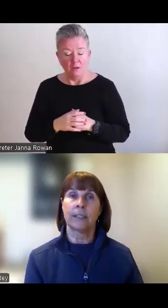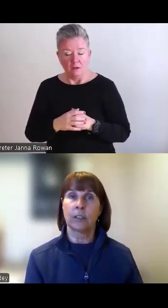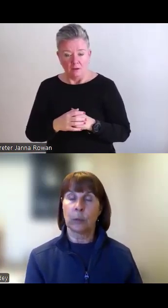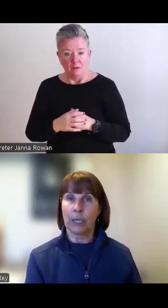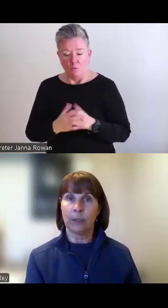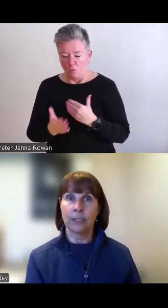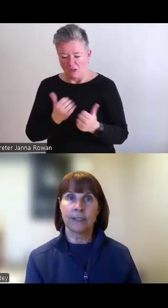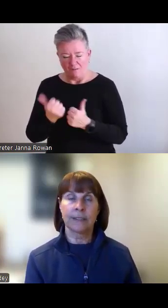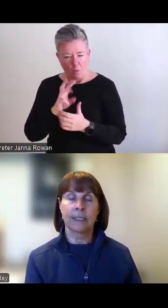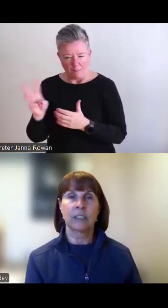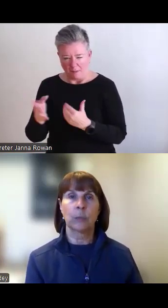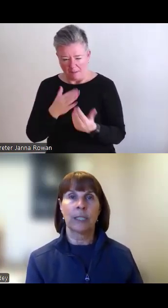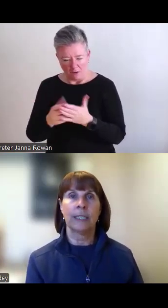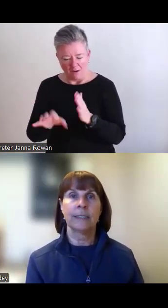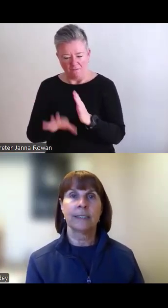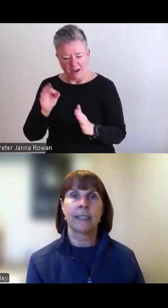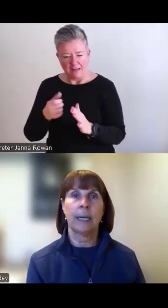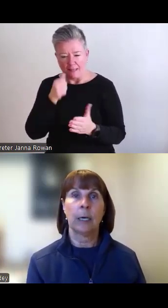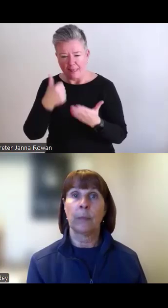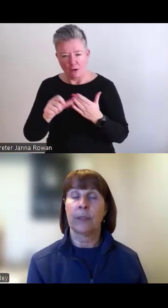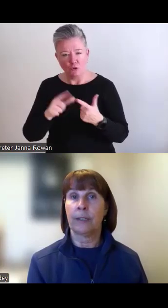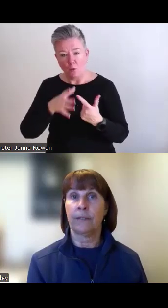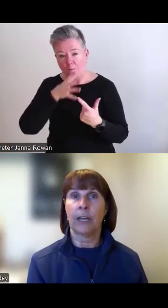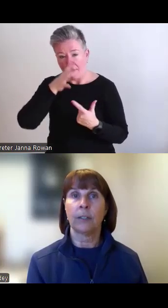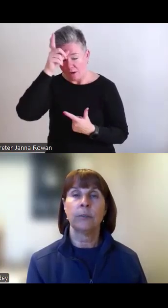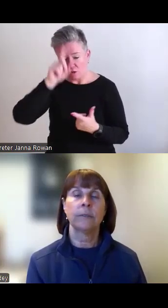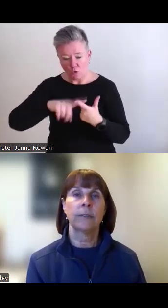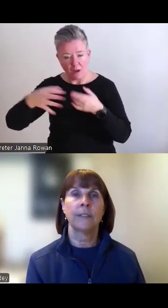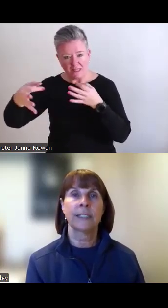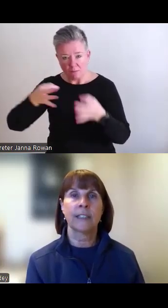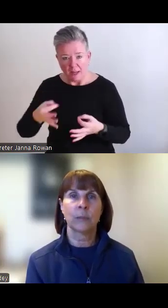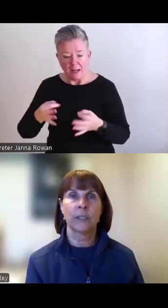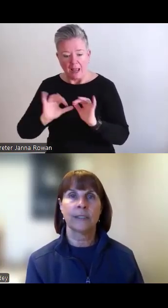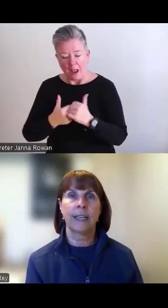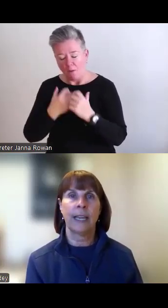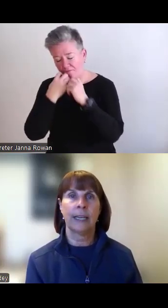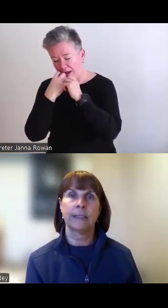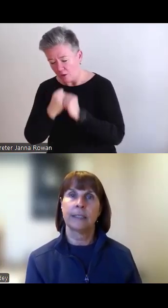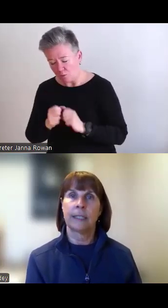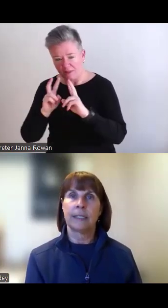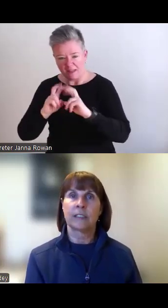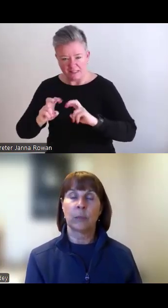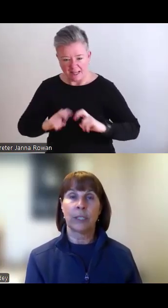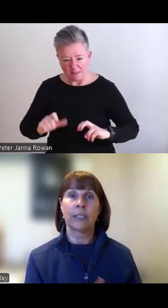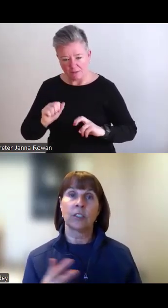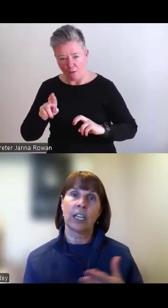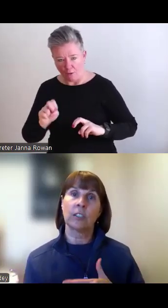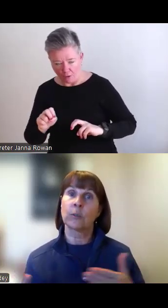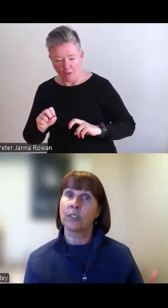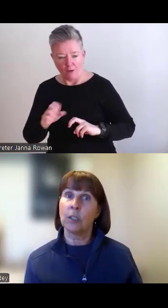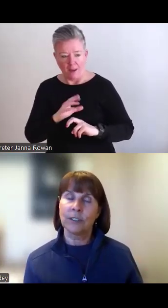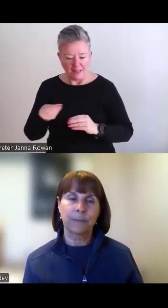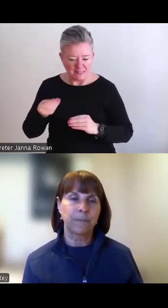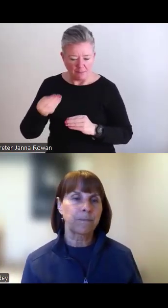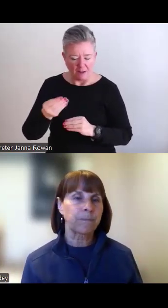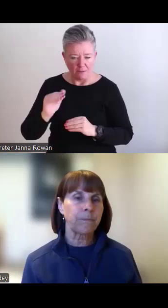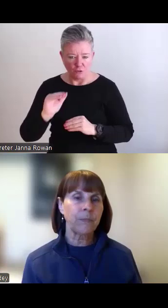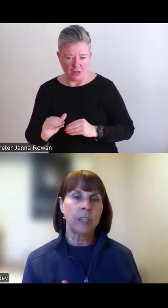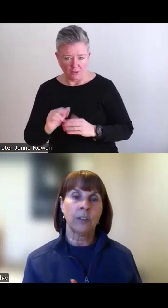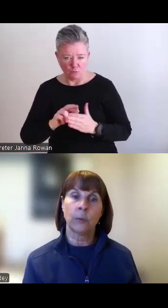the letter to parents that explains the value of assessments and submitting their child's results,